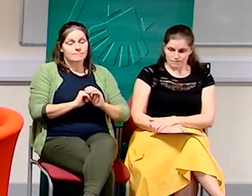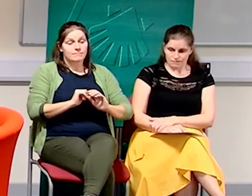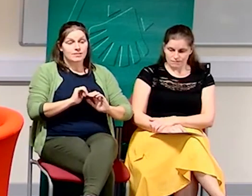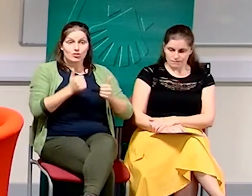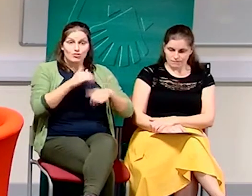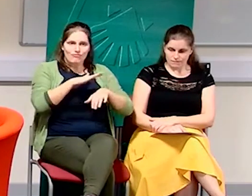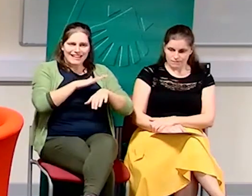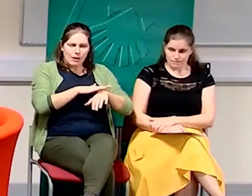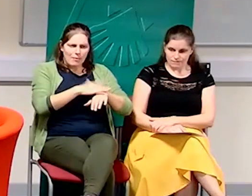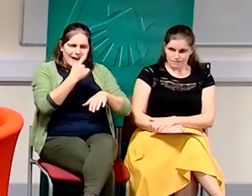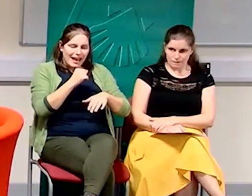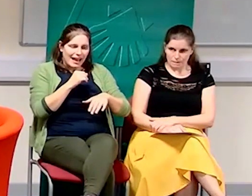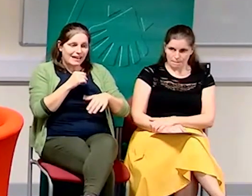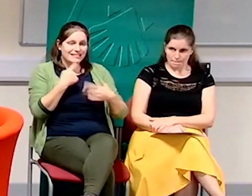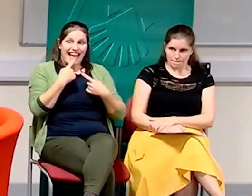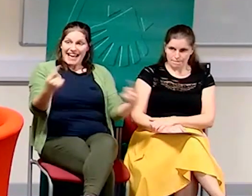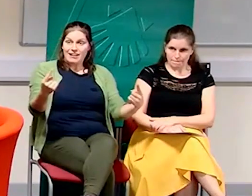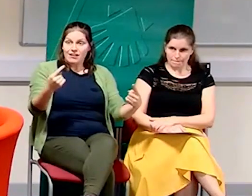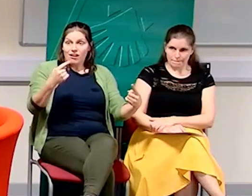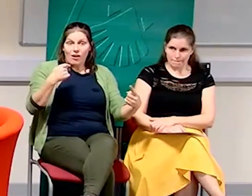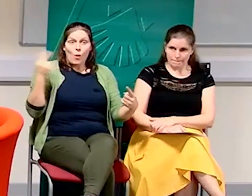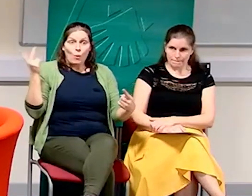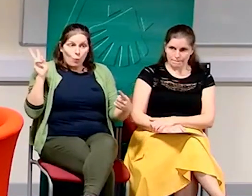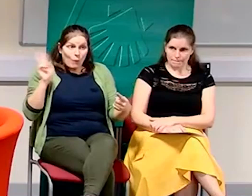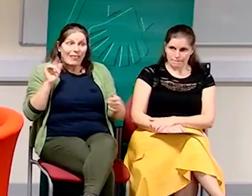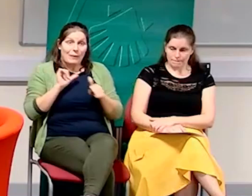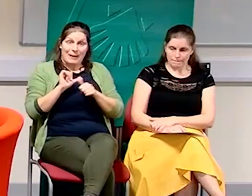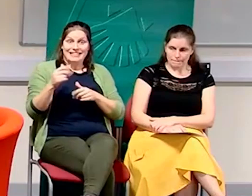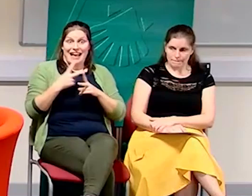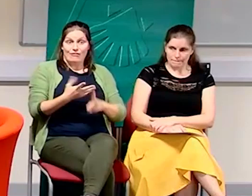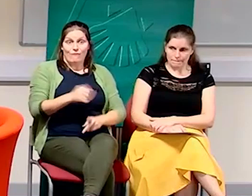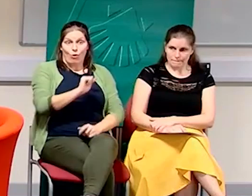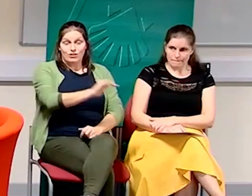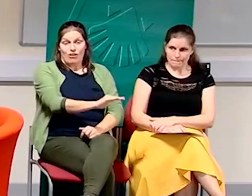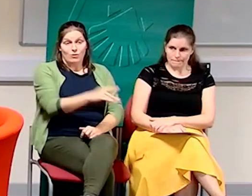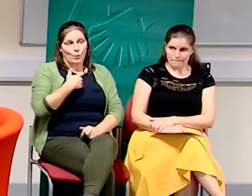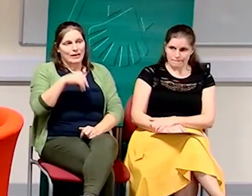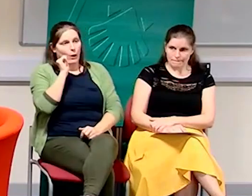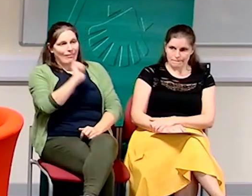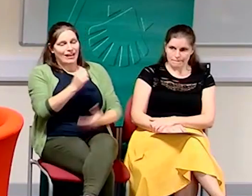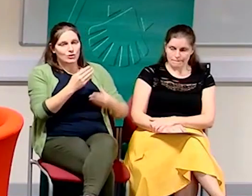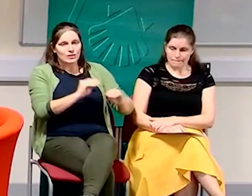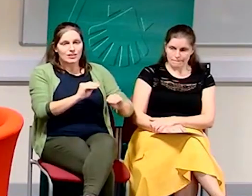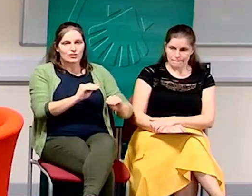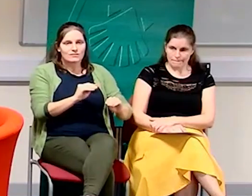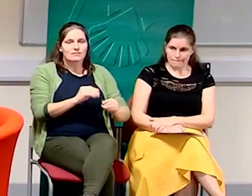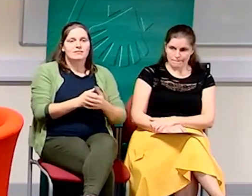could actually say that um to the school so that the parents and carers were the main source of